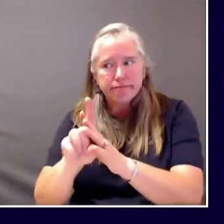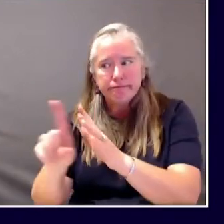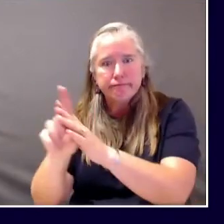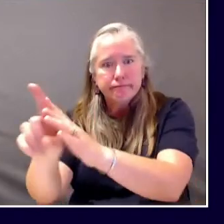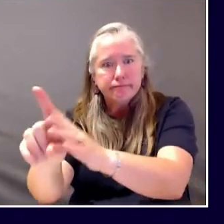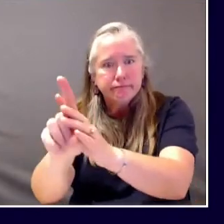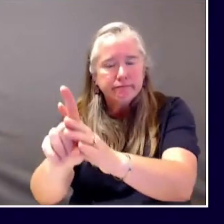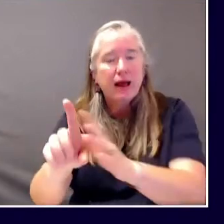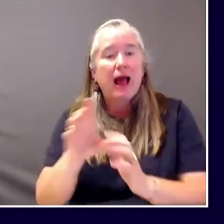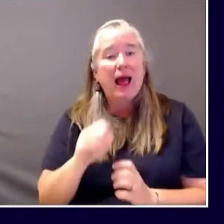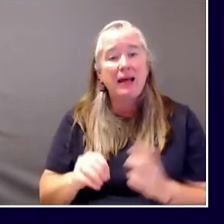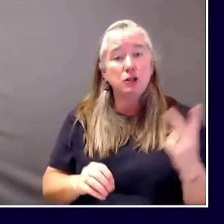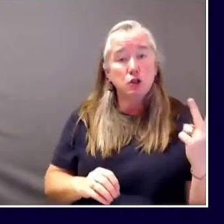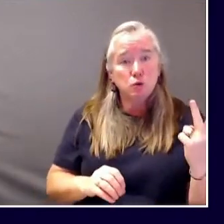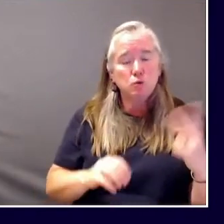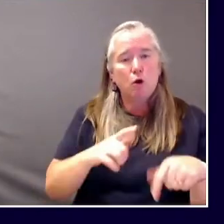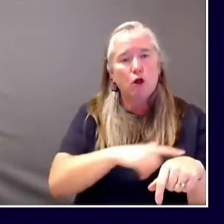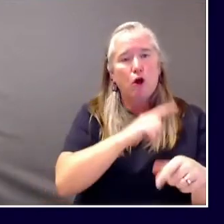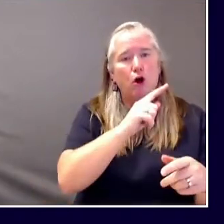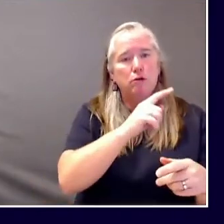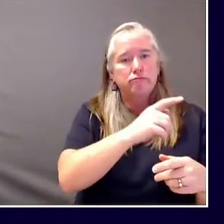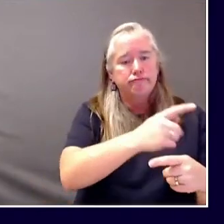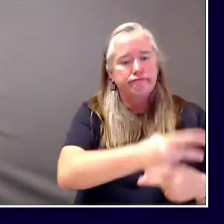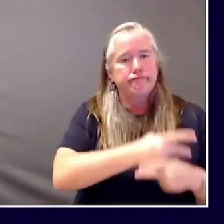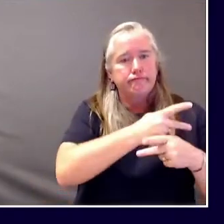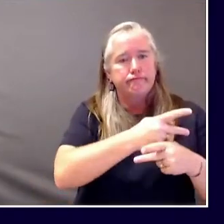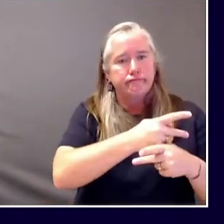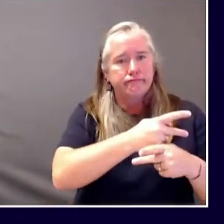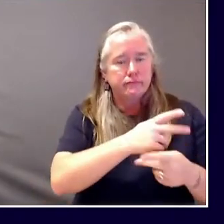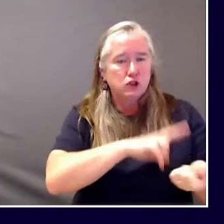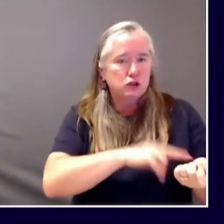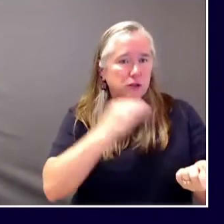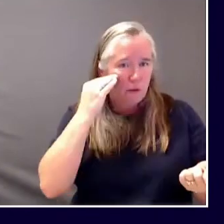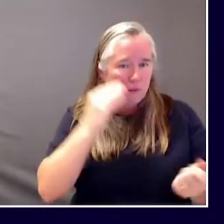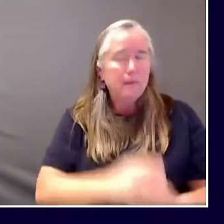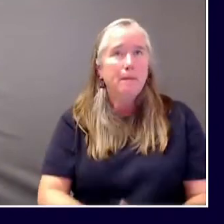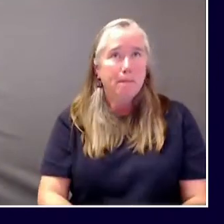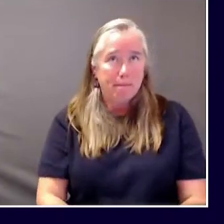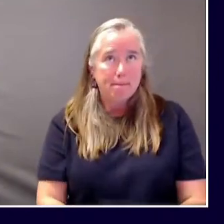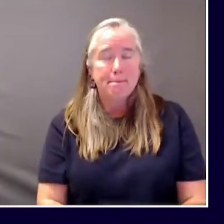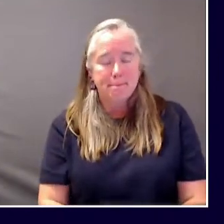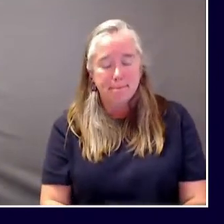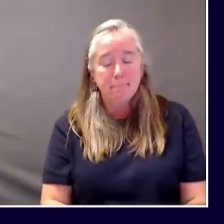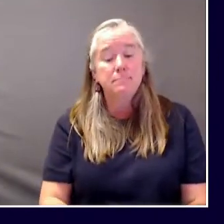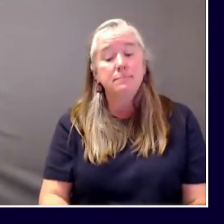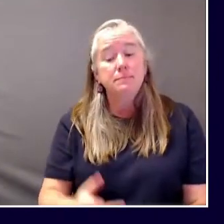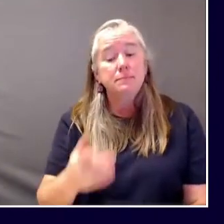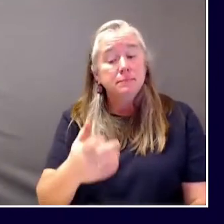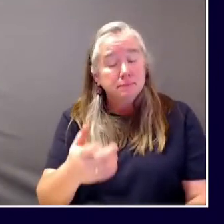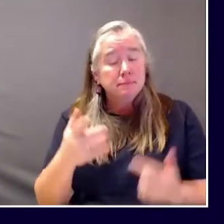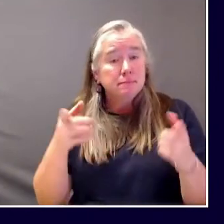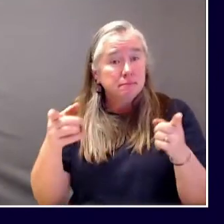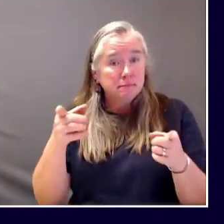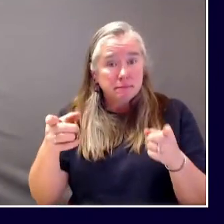long term care facilities I'll talk a little bit more as